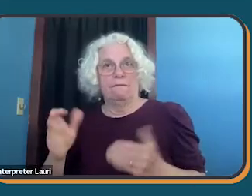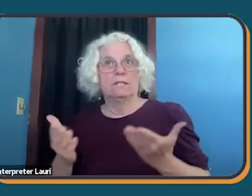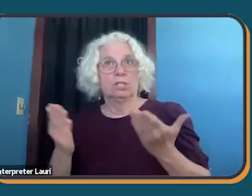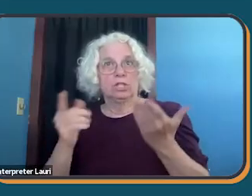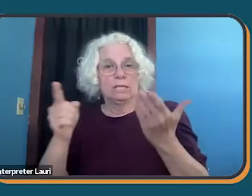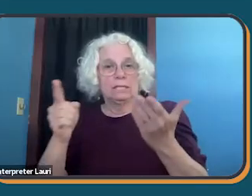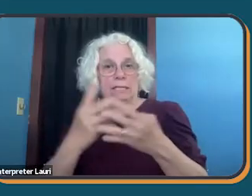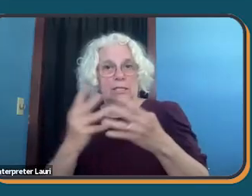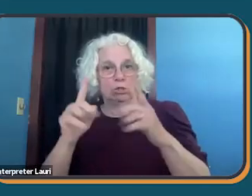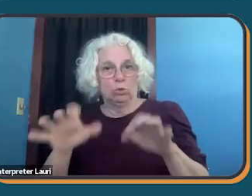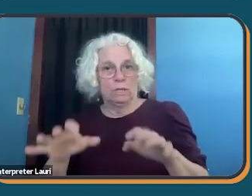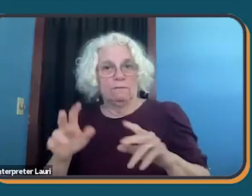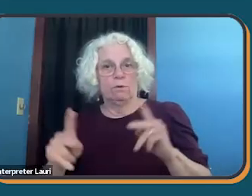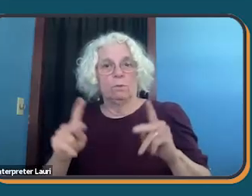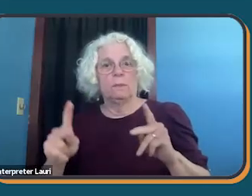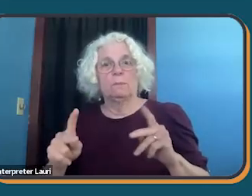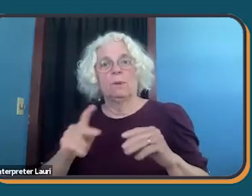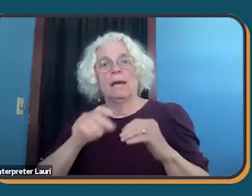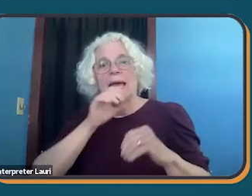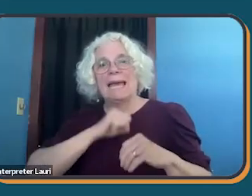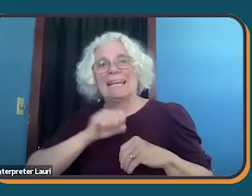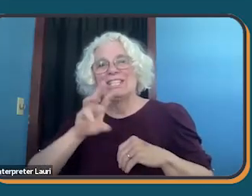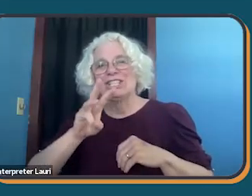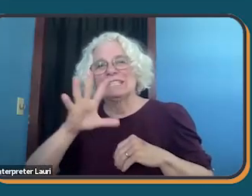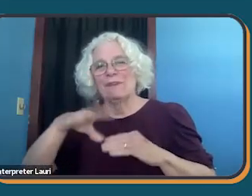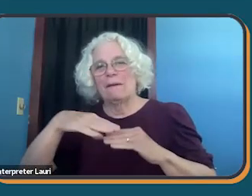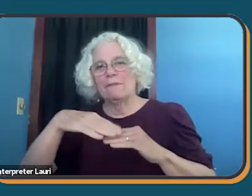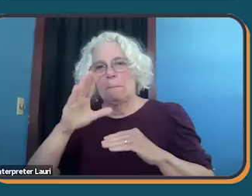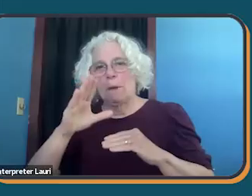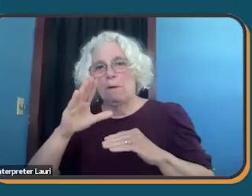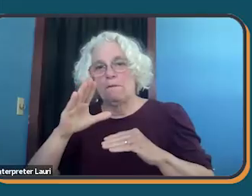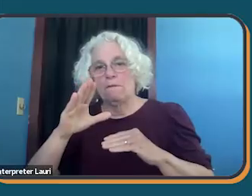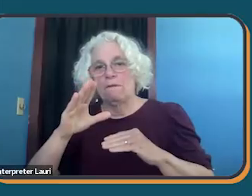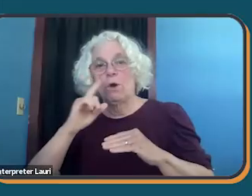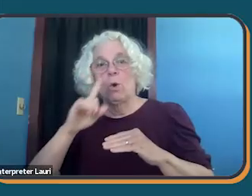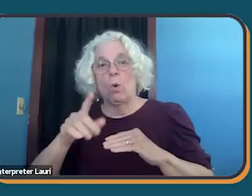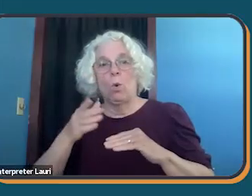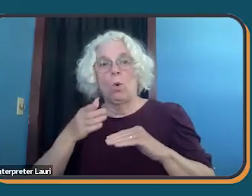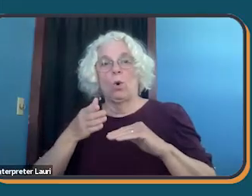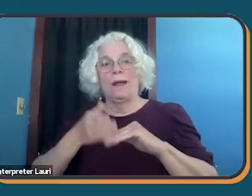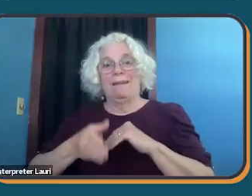and for postmenopausal women under 65 who are at increased risk,